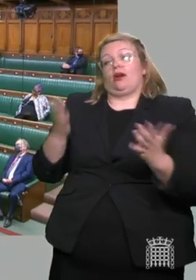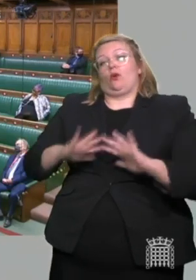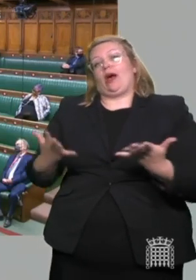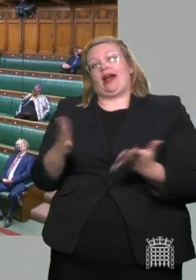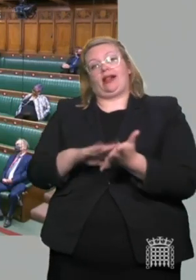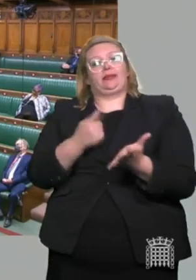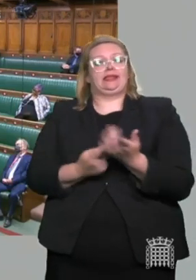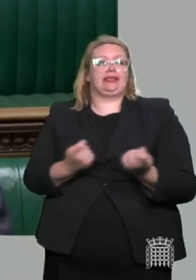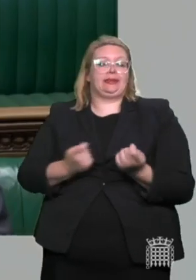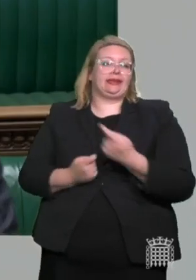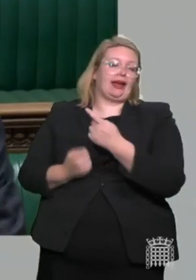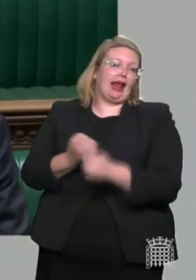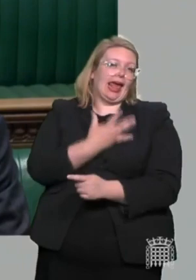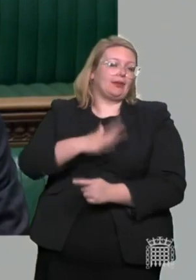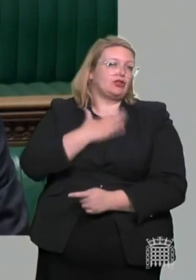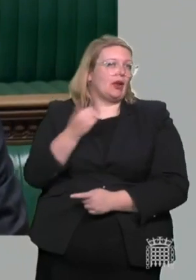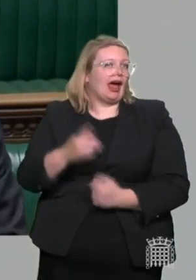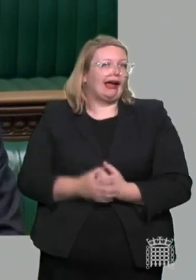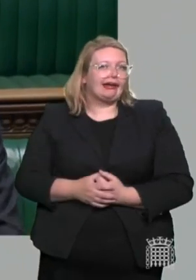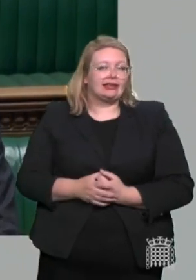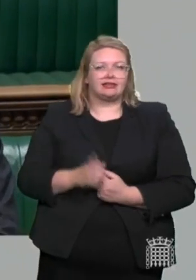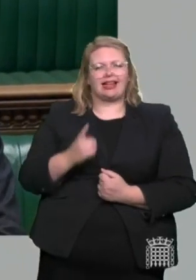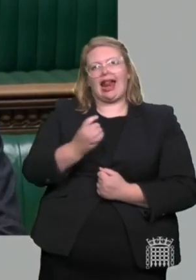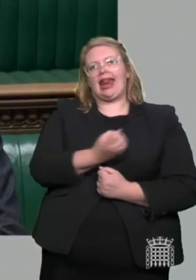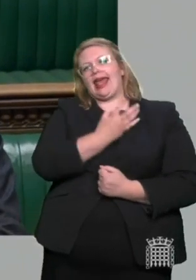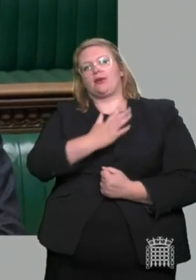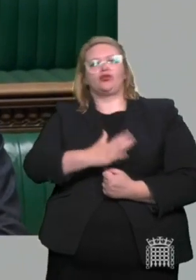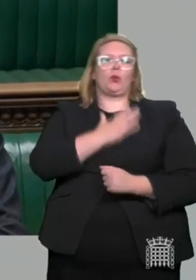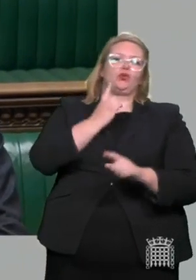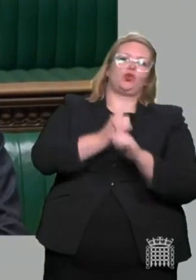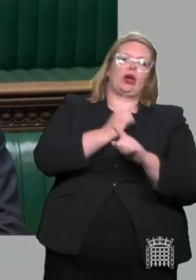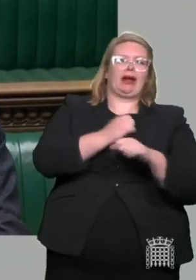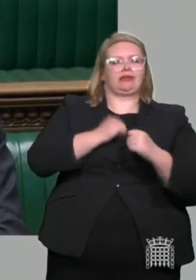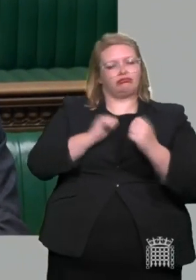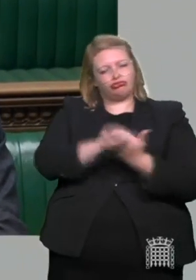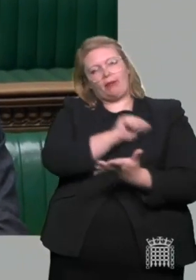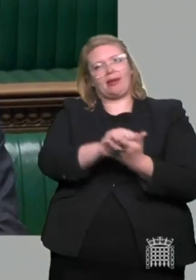sort of thing, do they? They don’t like focusing on the issues that actually matter to the British